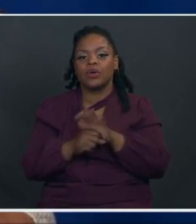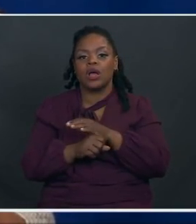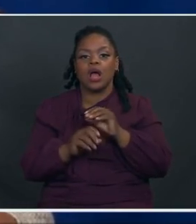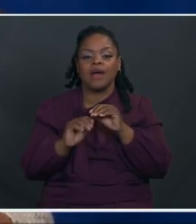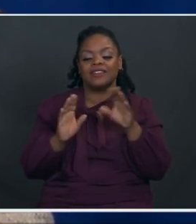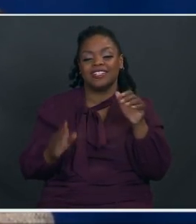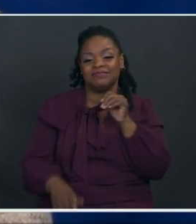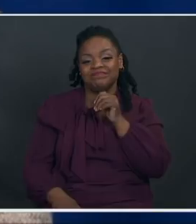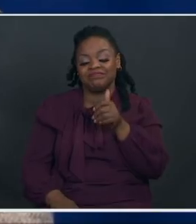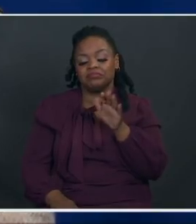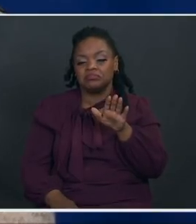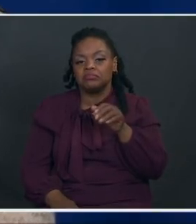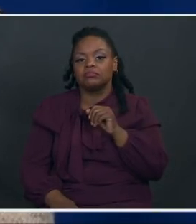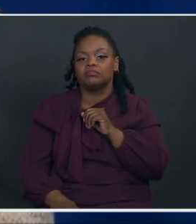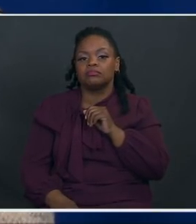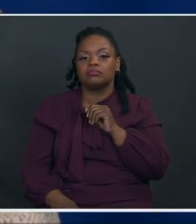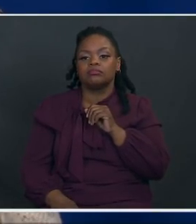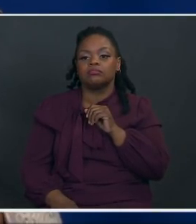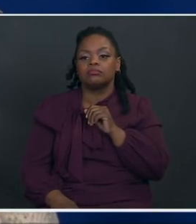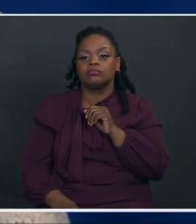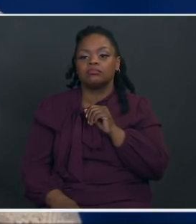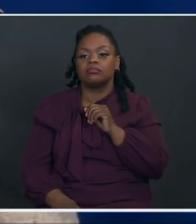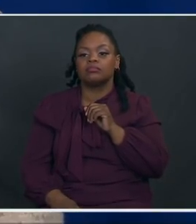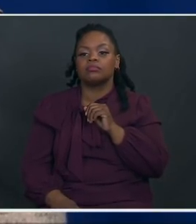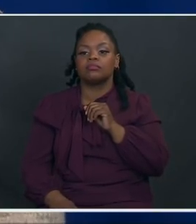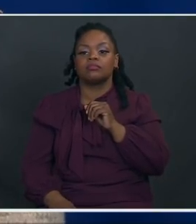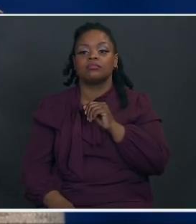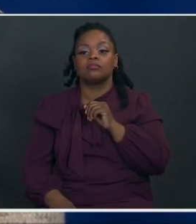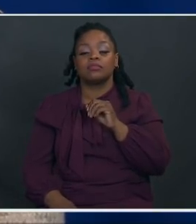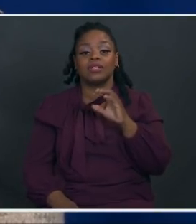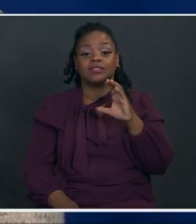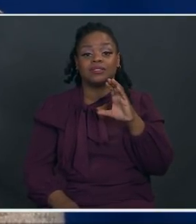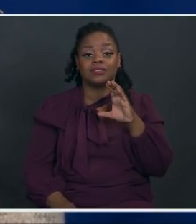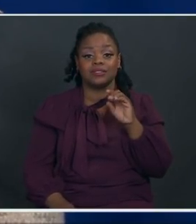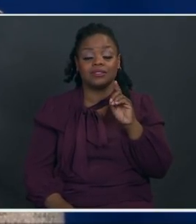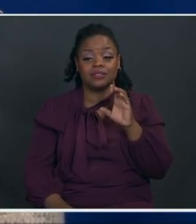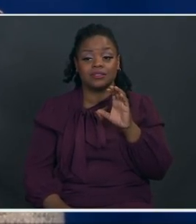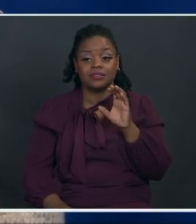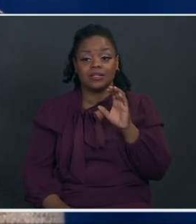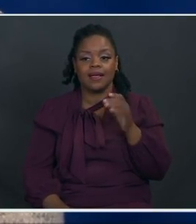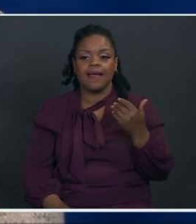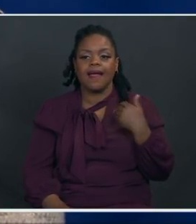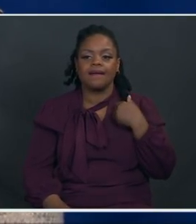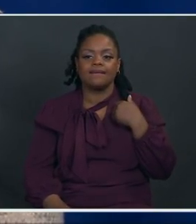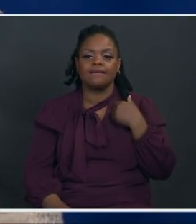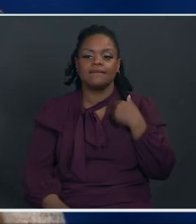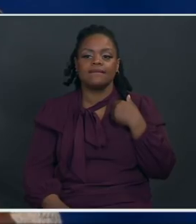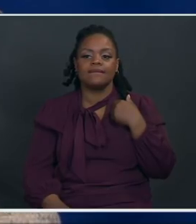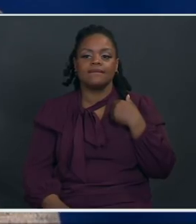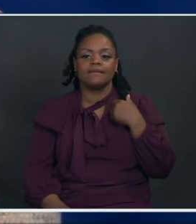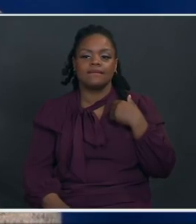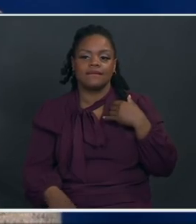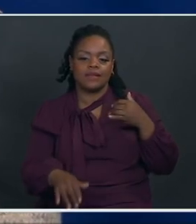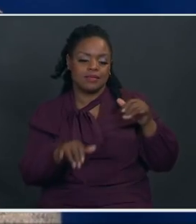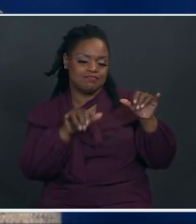into what's happening. The CDC, for example, has a metric around social vulnerability. Now, you know, many states are using that now.